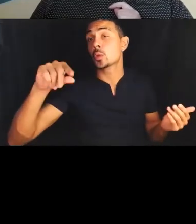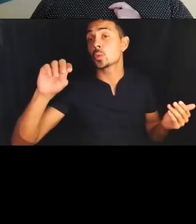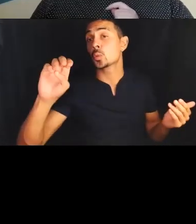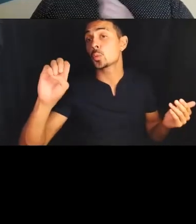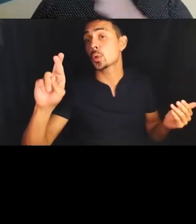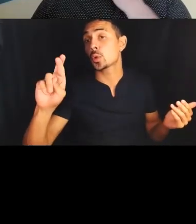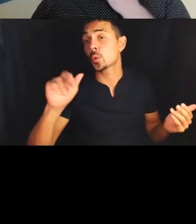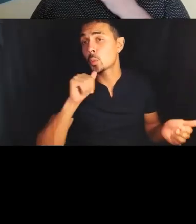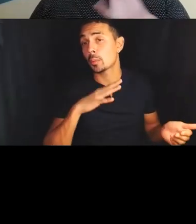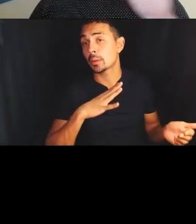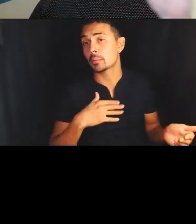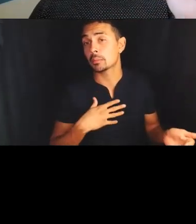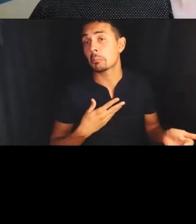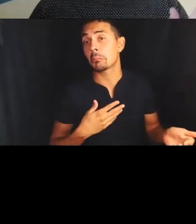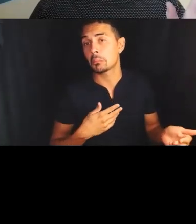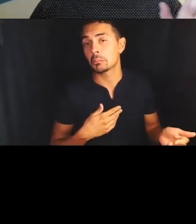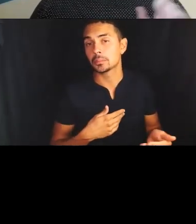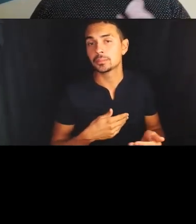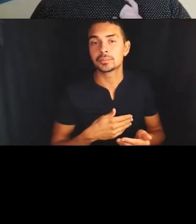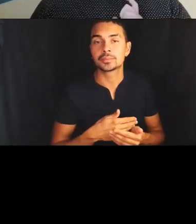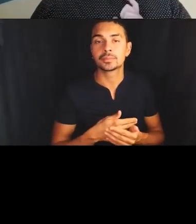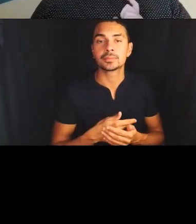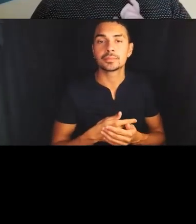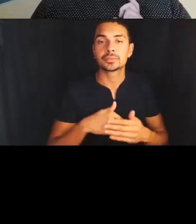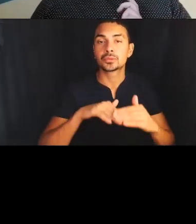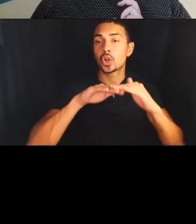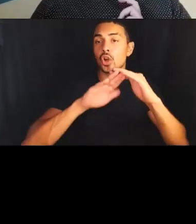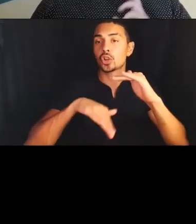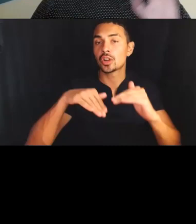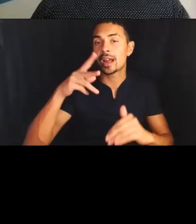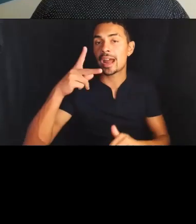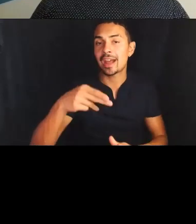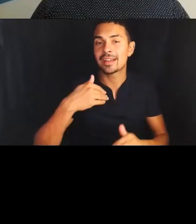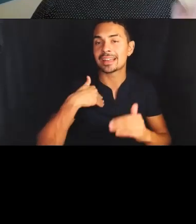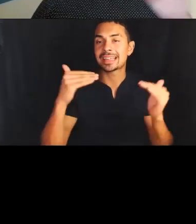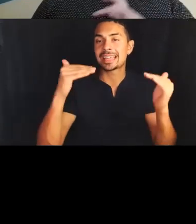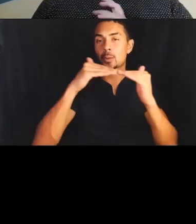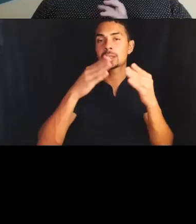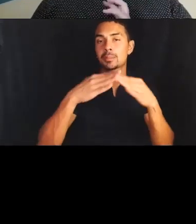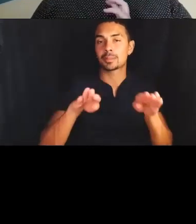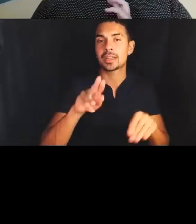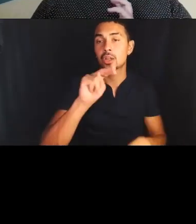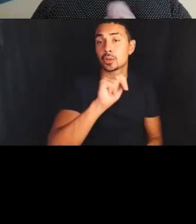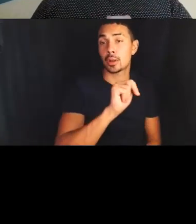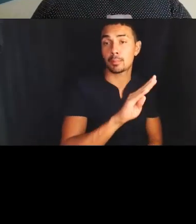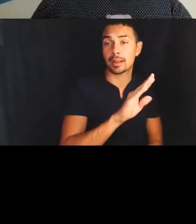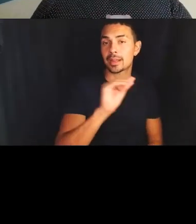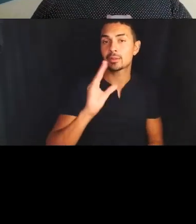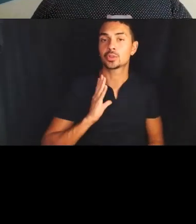and then of just under half we had kind of an equal split between nonbinary and trans,